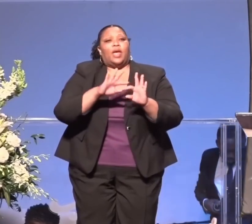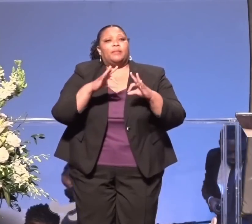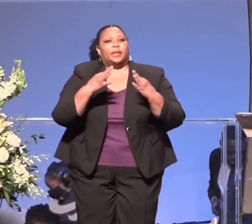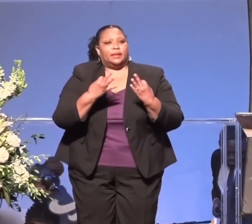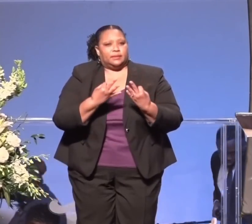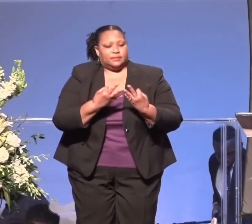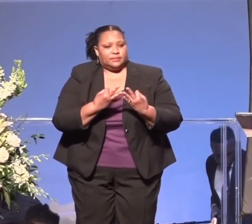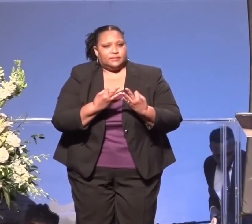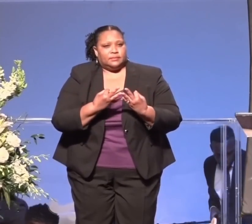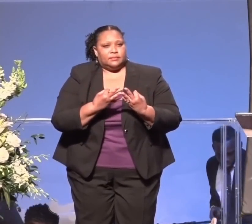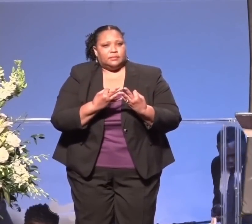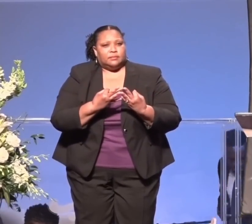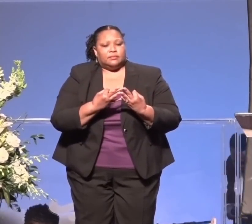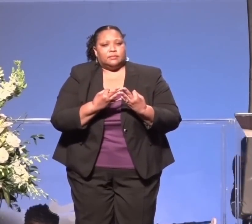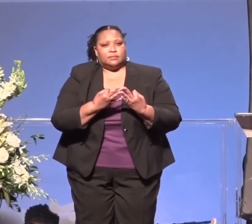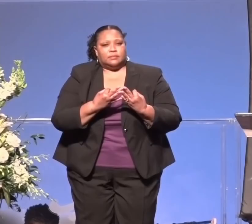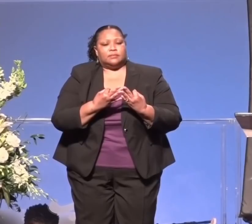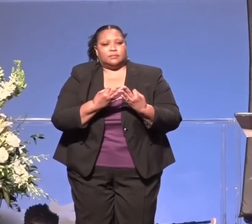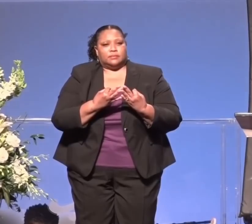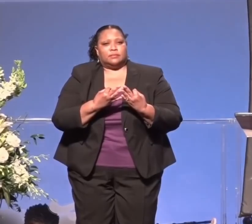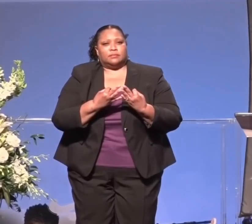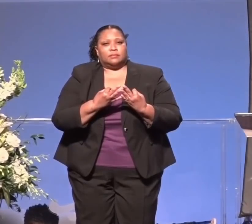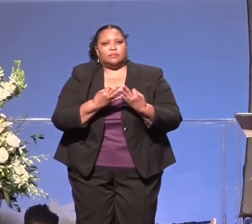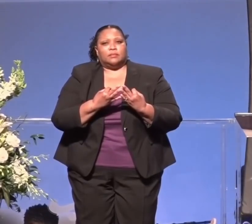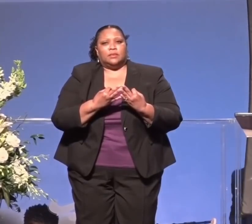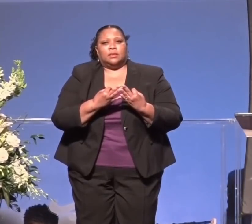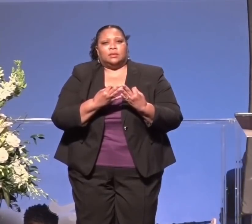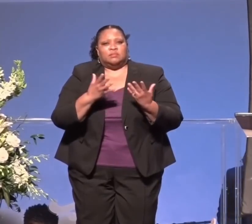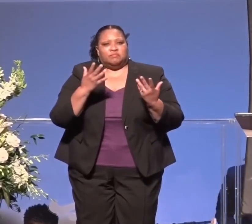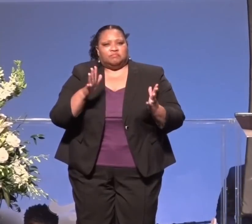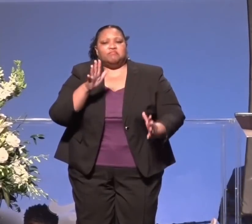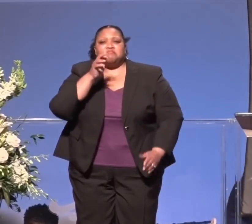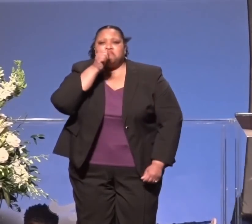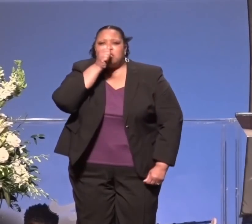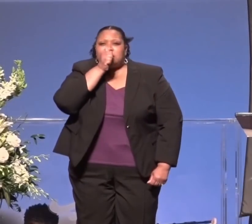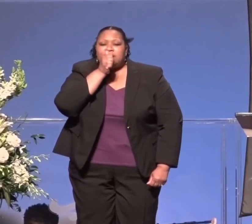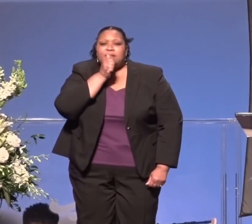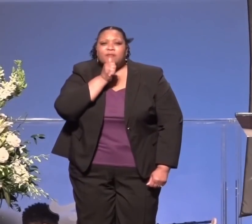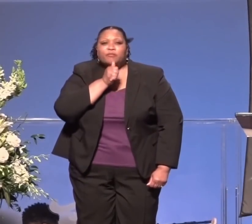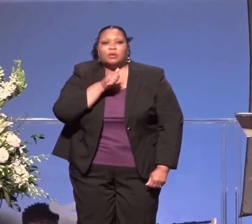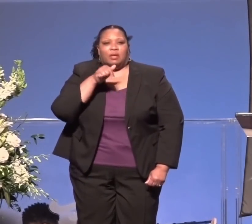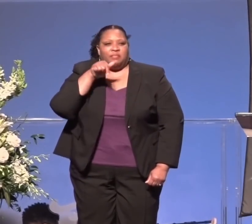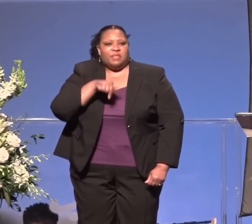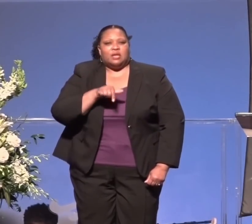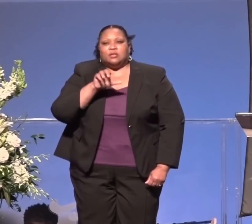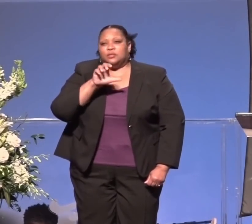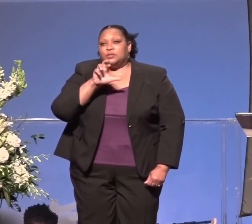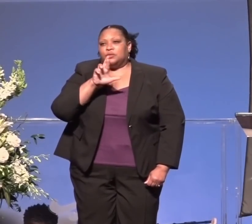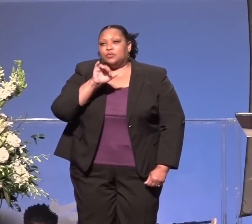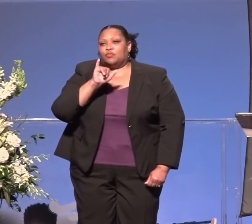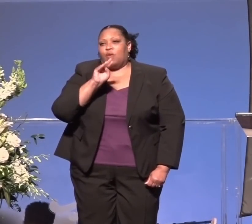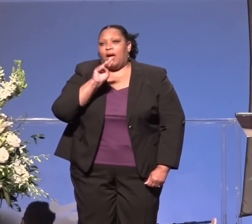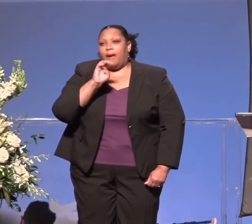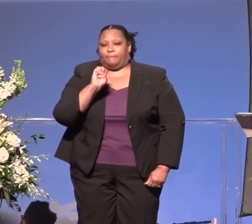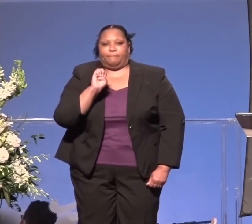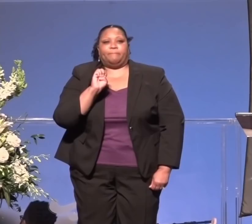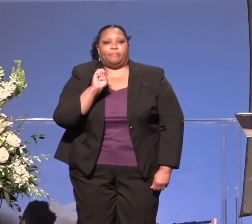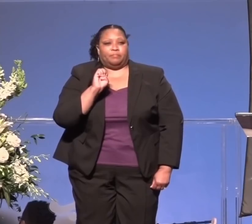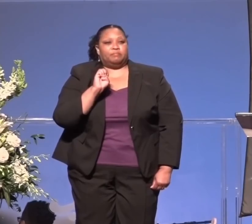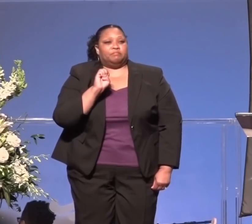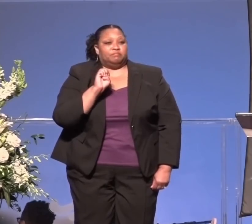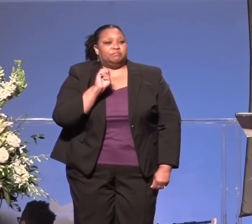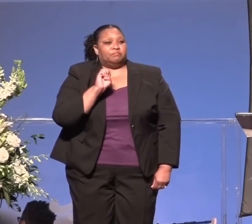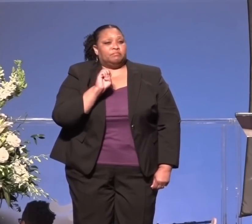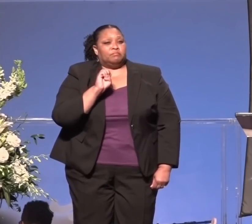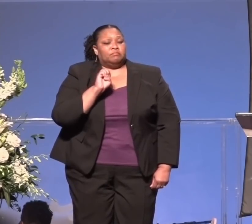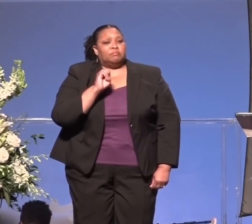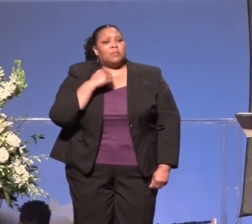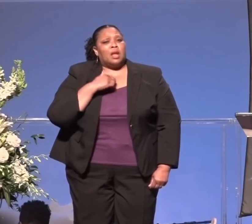FIRST, TO HIS FAMILY, THE